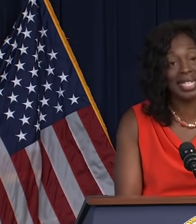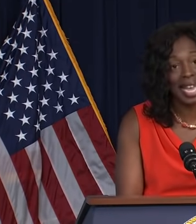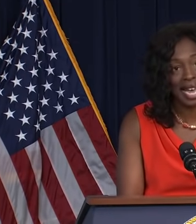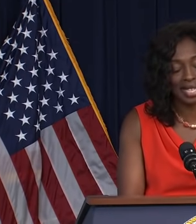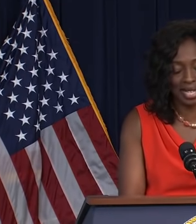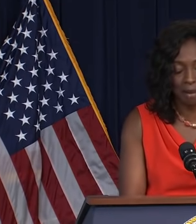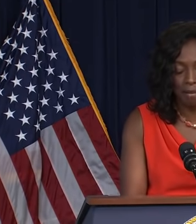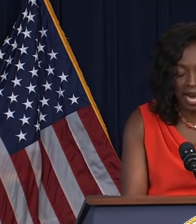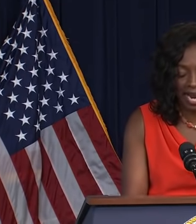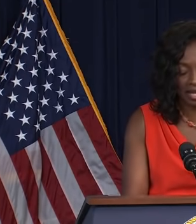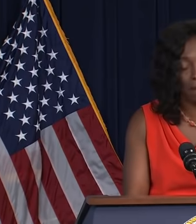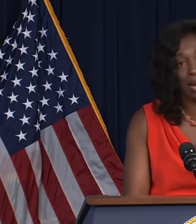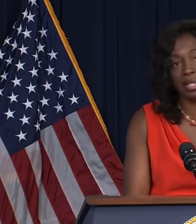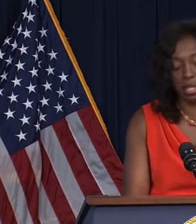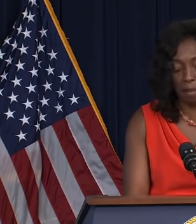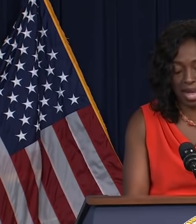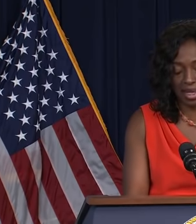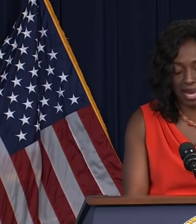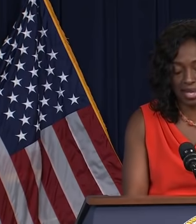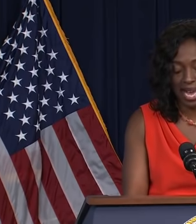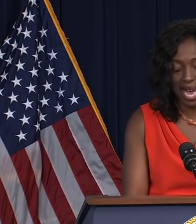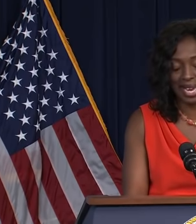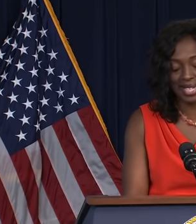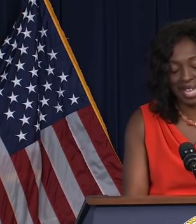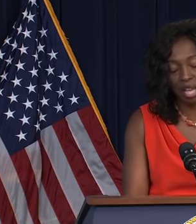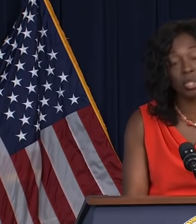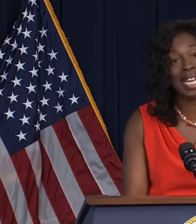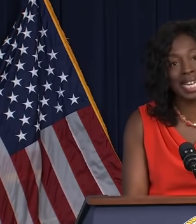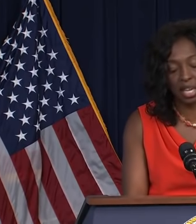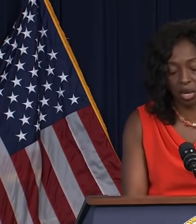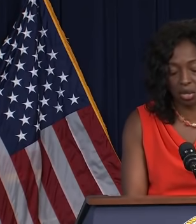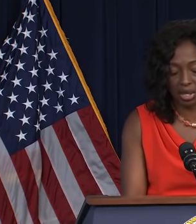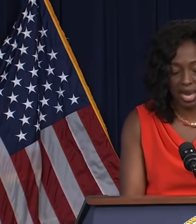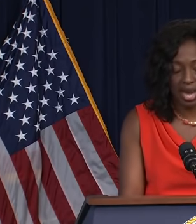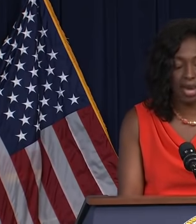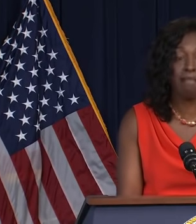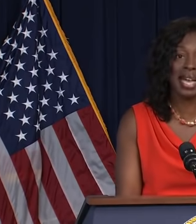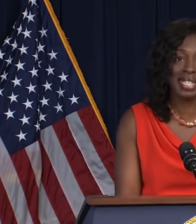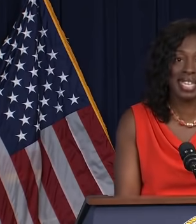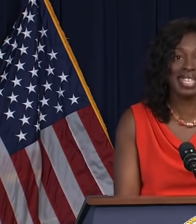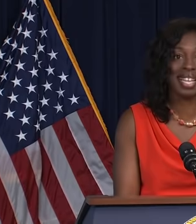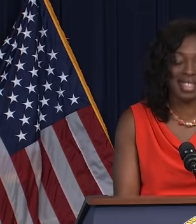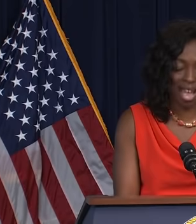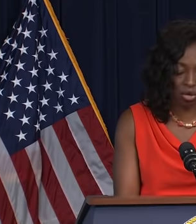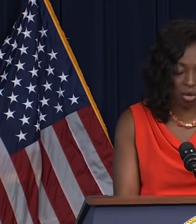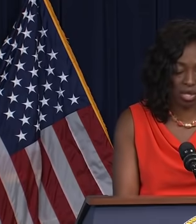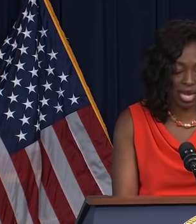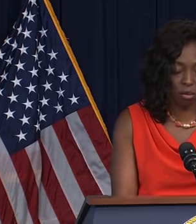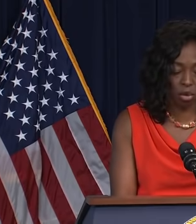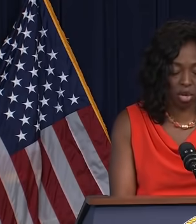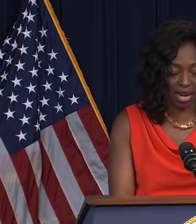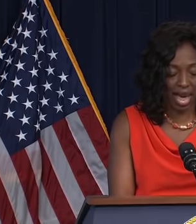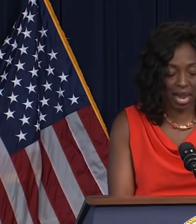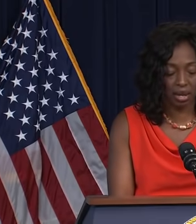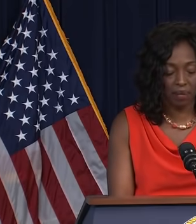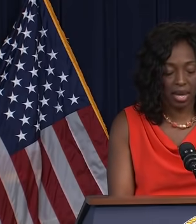going to look over the scene with. Displays that they send